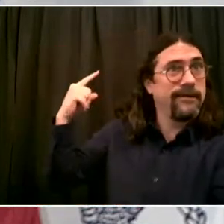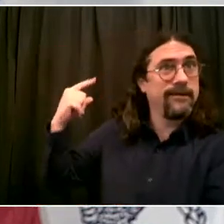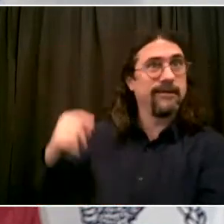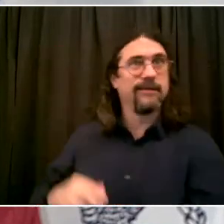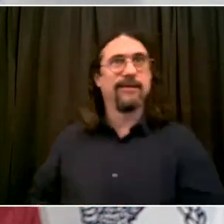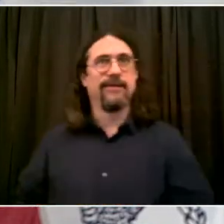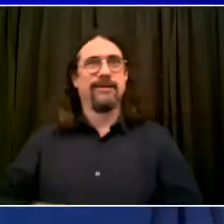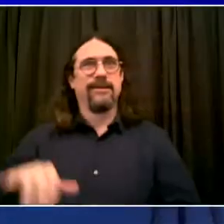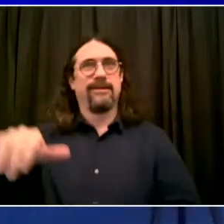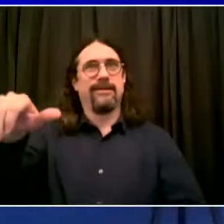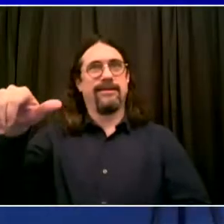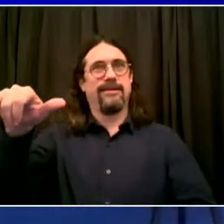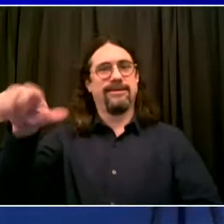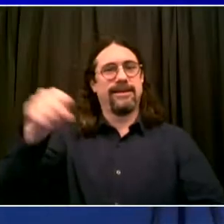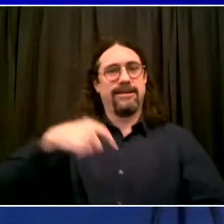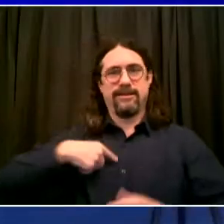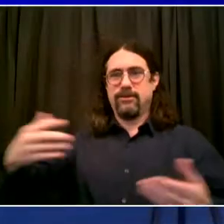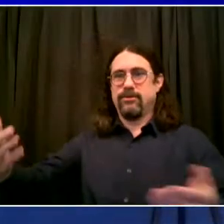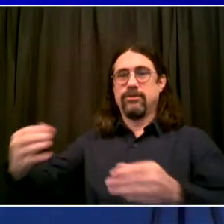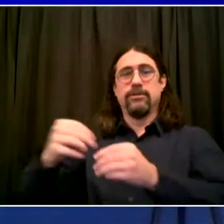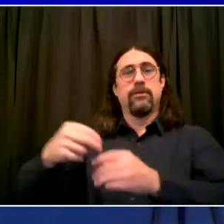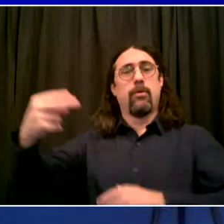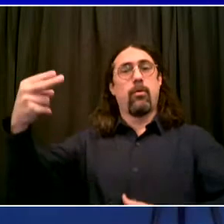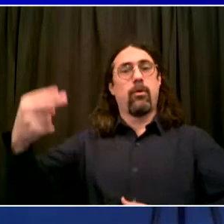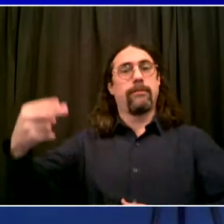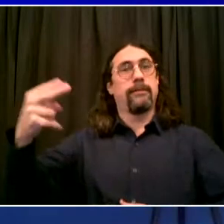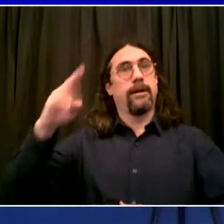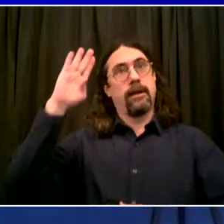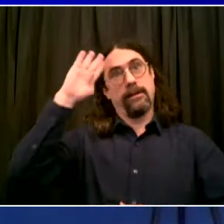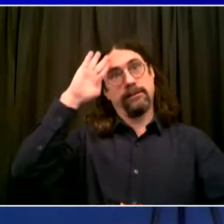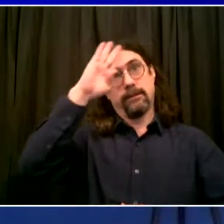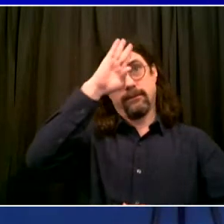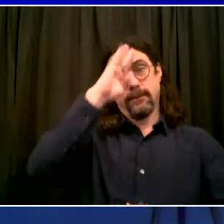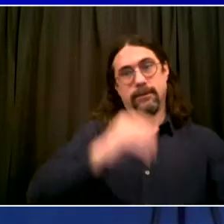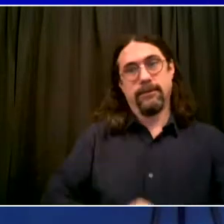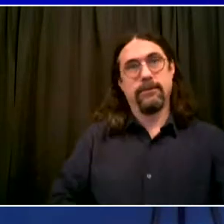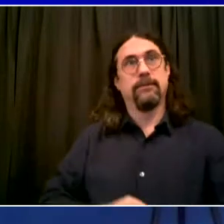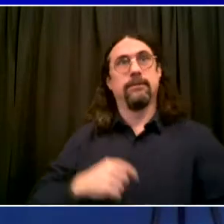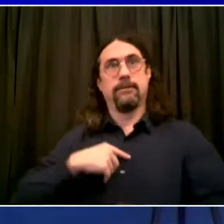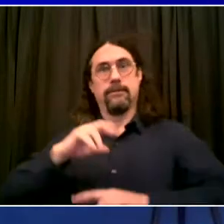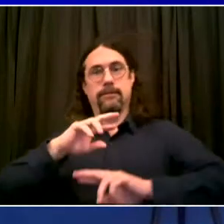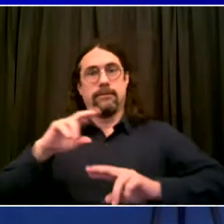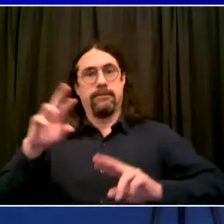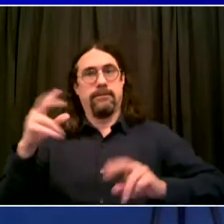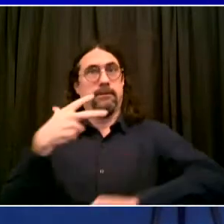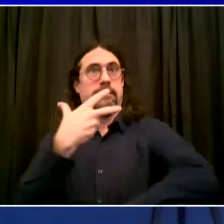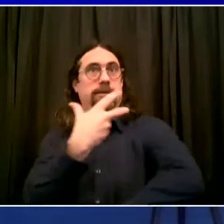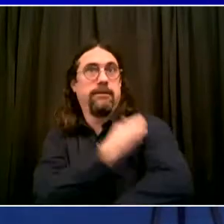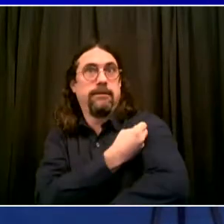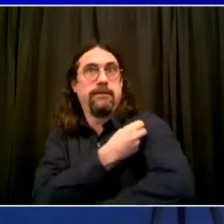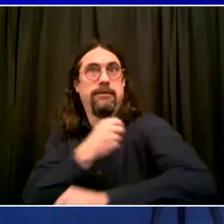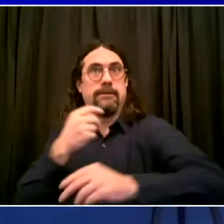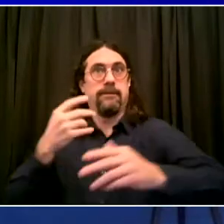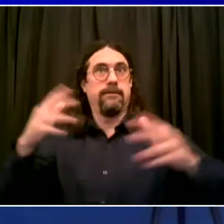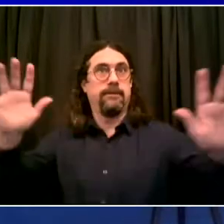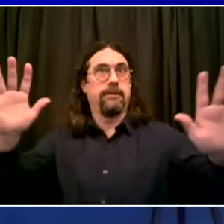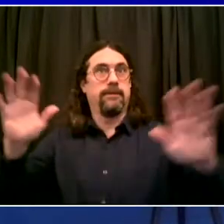SHARPTON, I BELIEVE YOUR UP IN HARLRL EM HOHOSPITITL ATODAY, IS ATTH RIGHT? YES, I AM IN